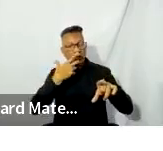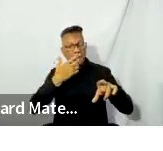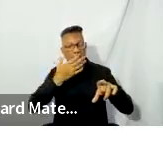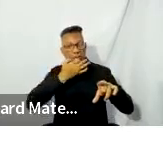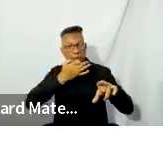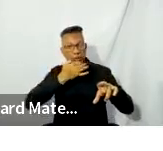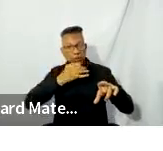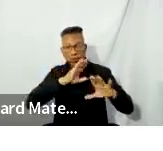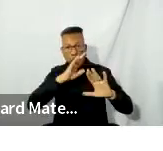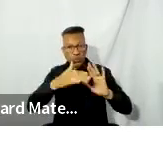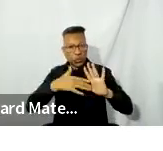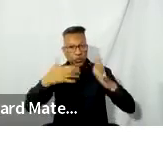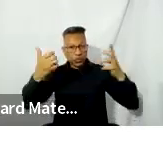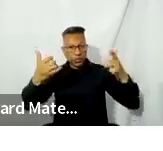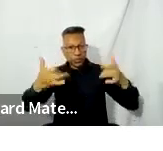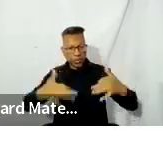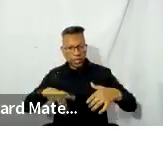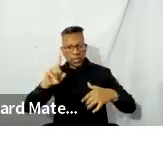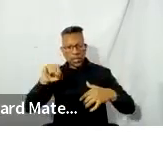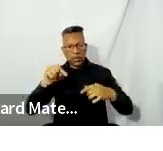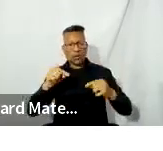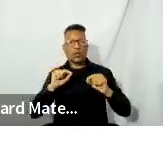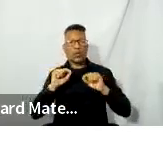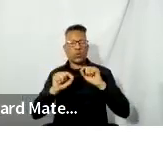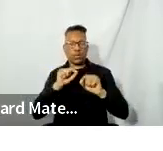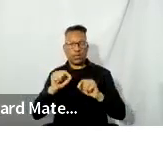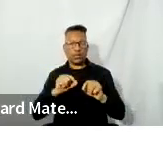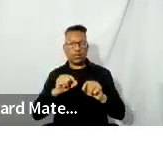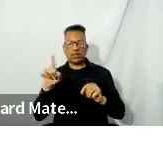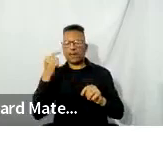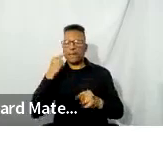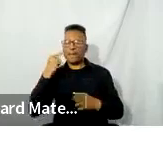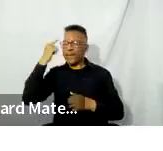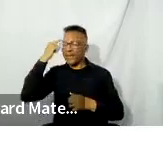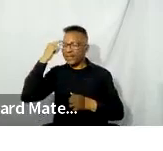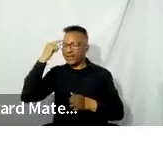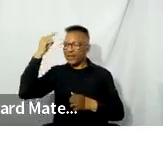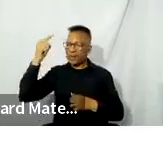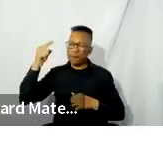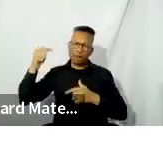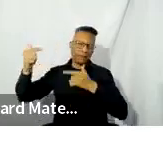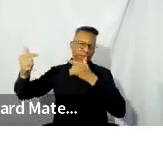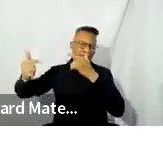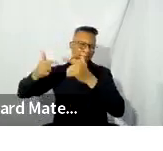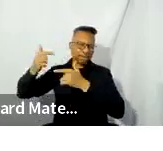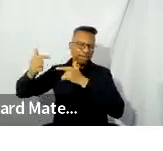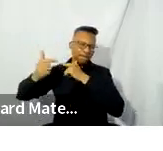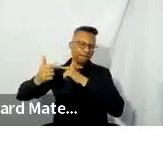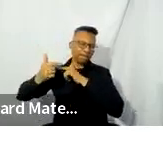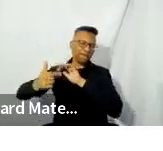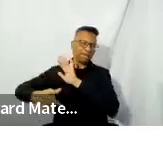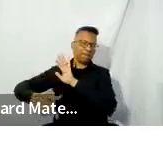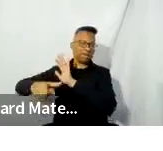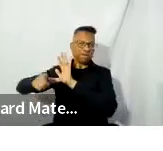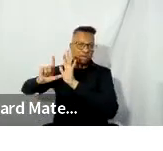of of all of this without without taking into account the later work , just , just just having a